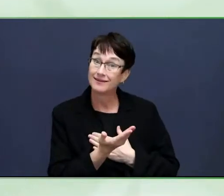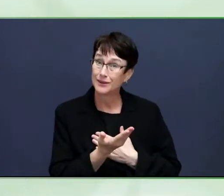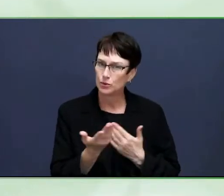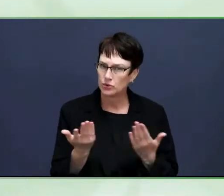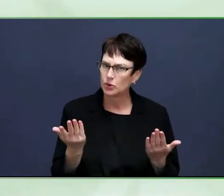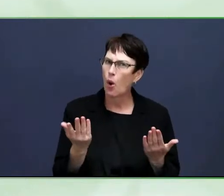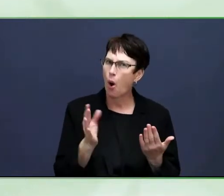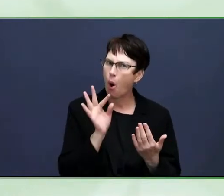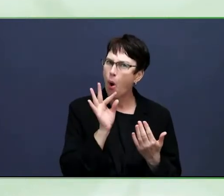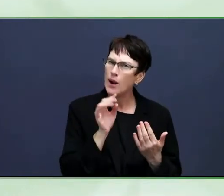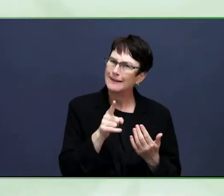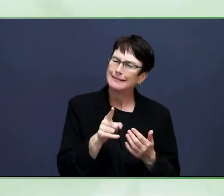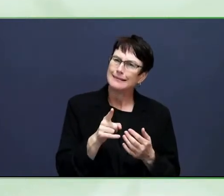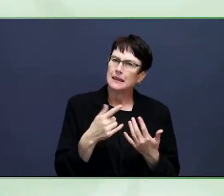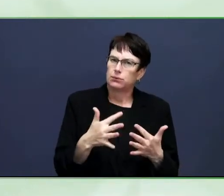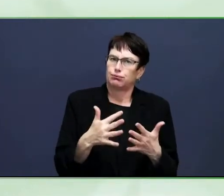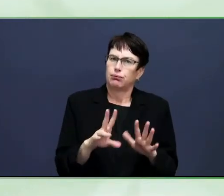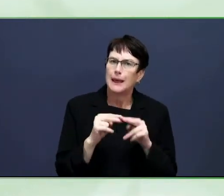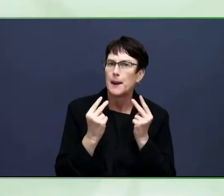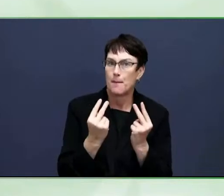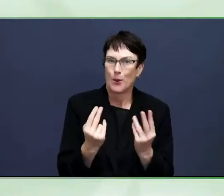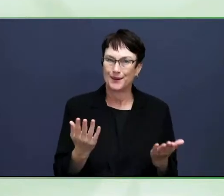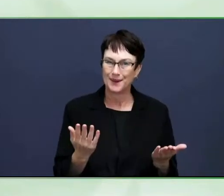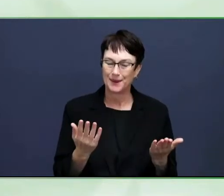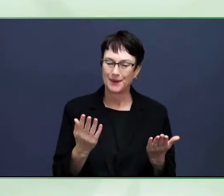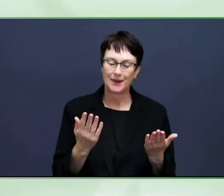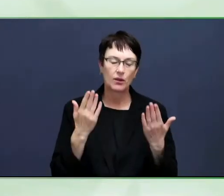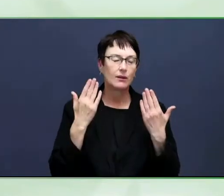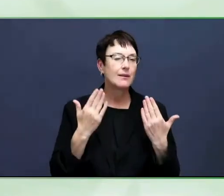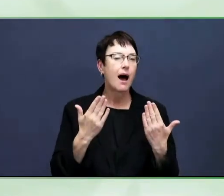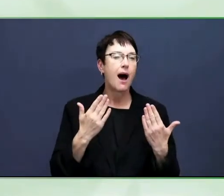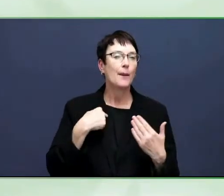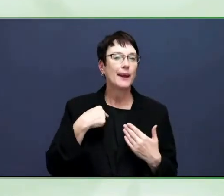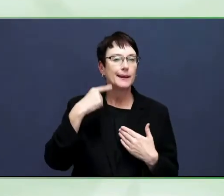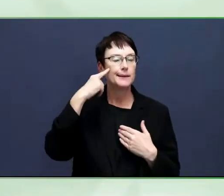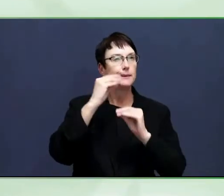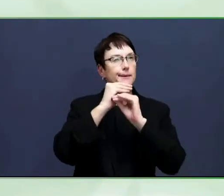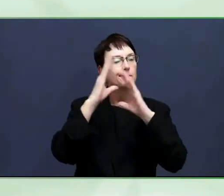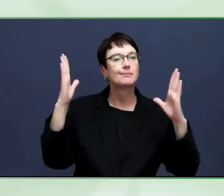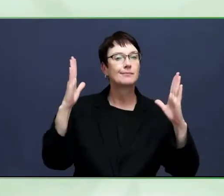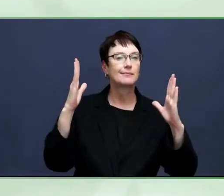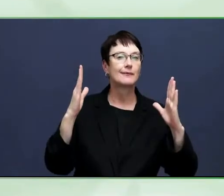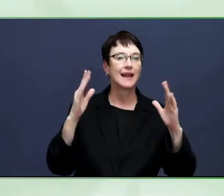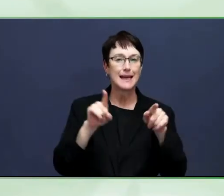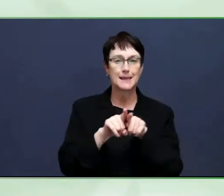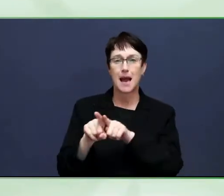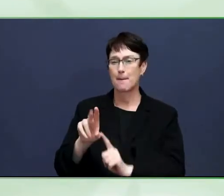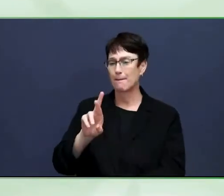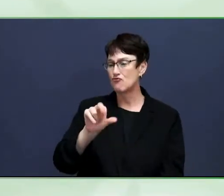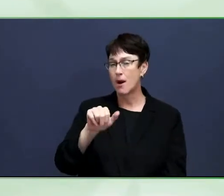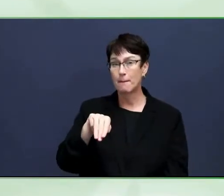It's not niche, it's about designing inclusively from the beginning.